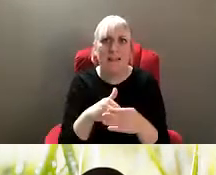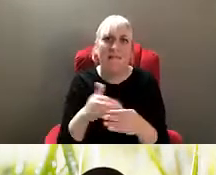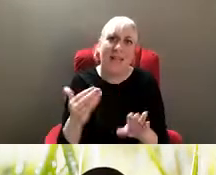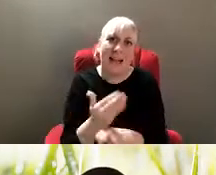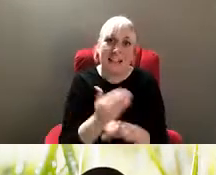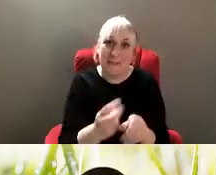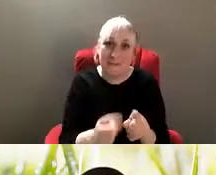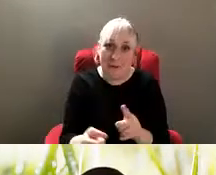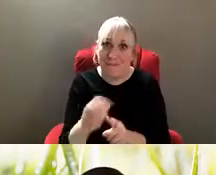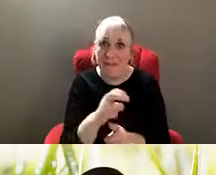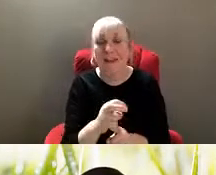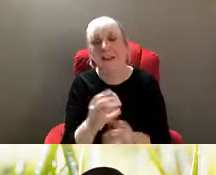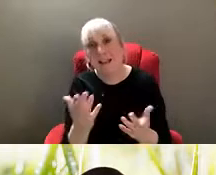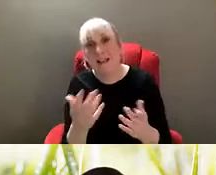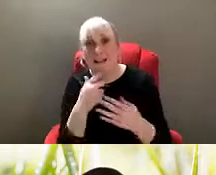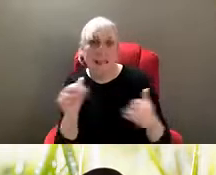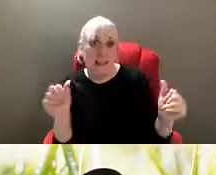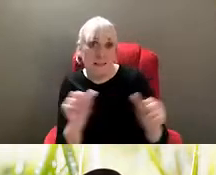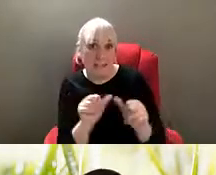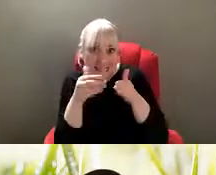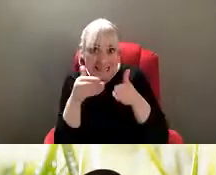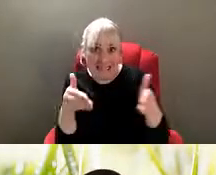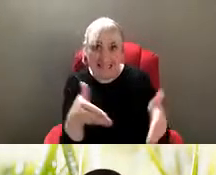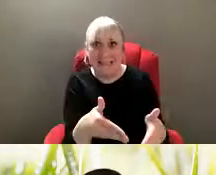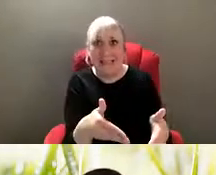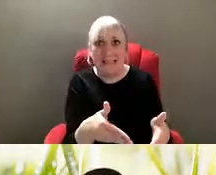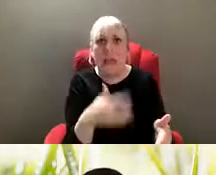to some extent so that's kind of what i'm focusing on but there is some excellent work going on